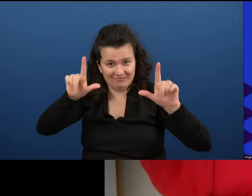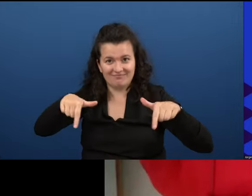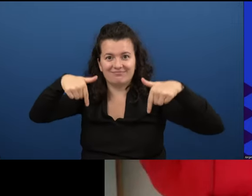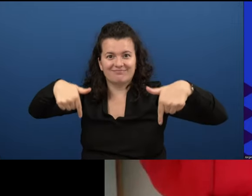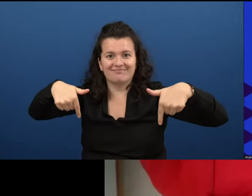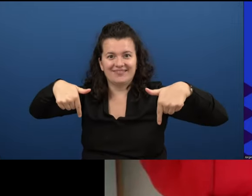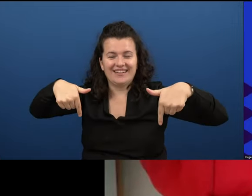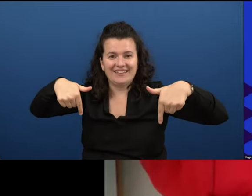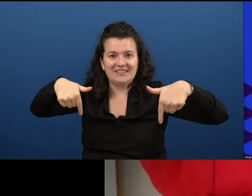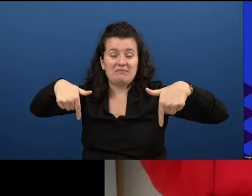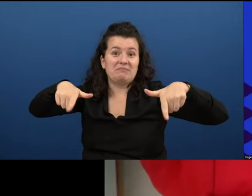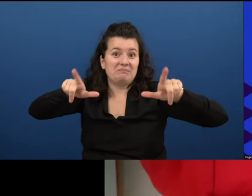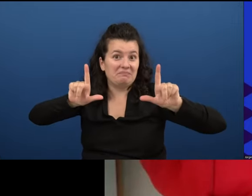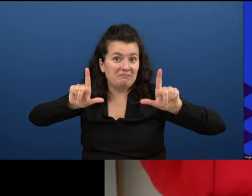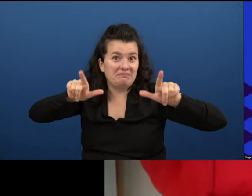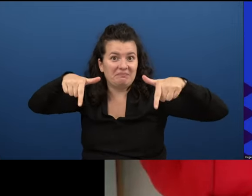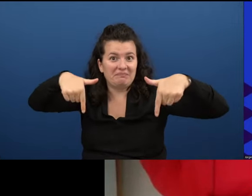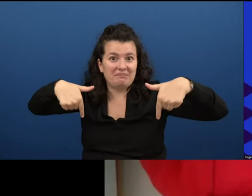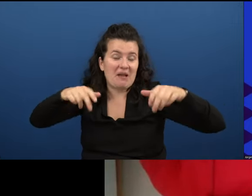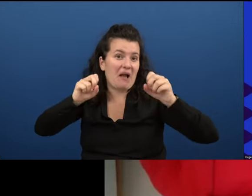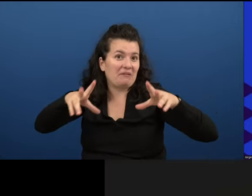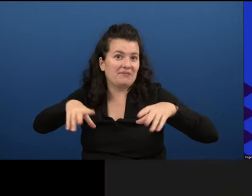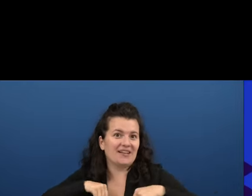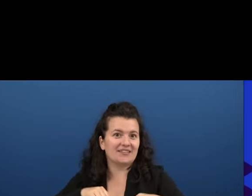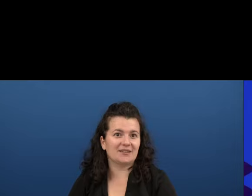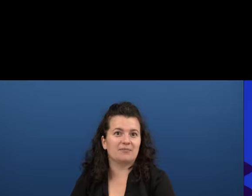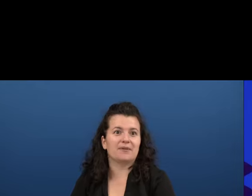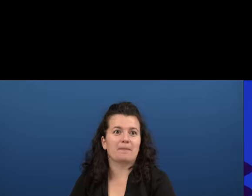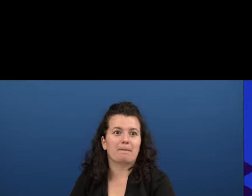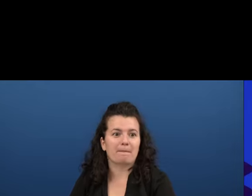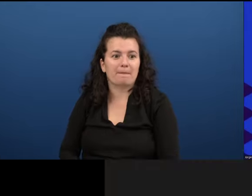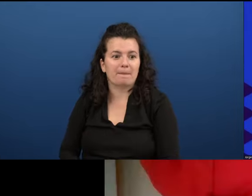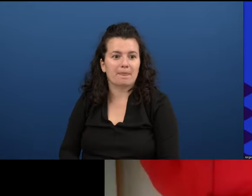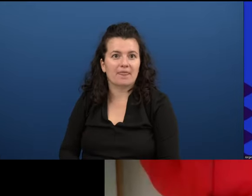16:38:33 So the UDP K is one of the vice chairs of the National Business and disability network